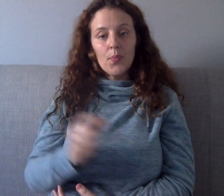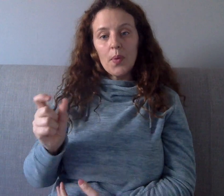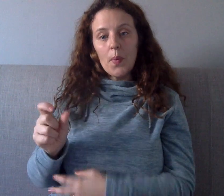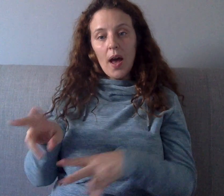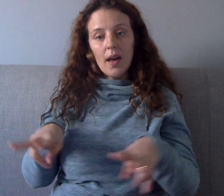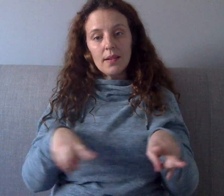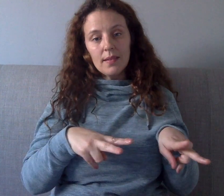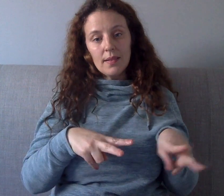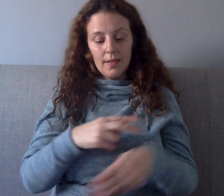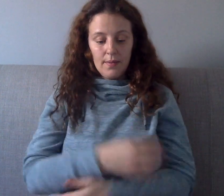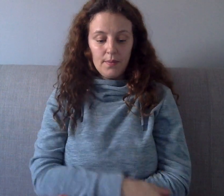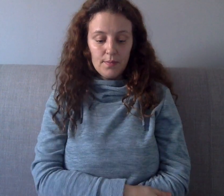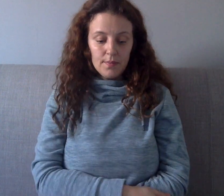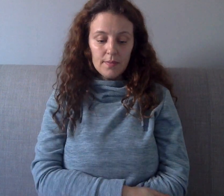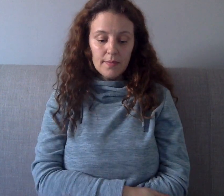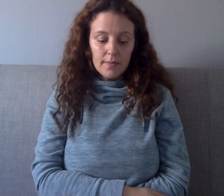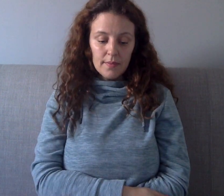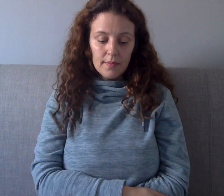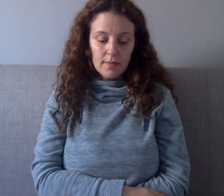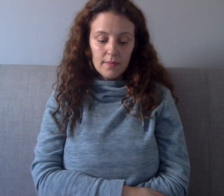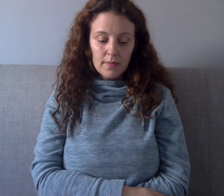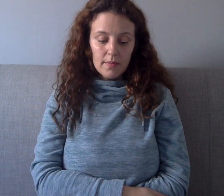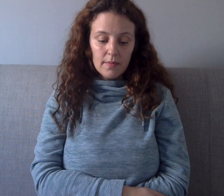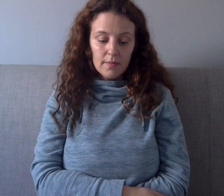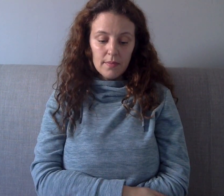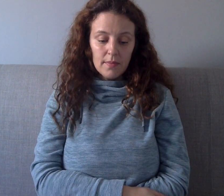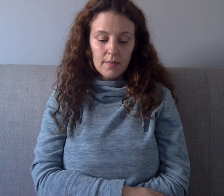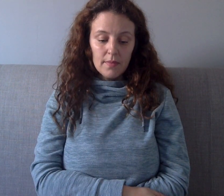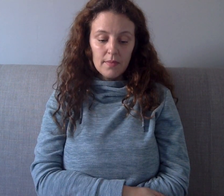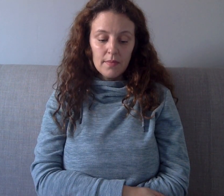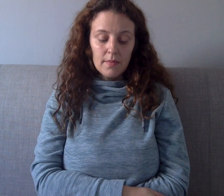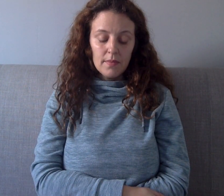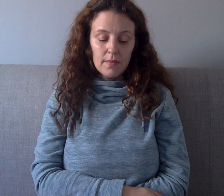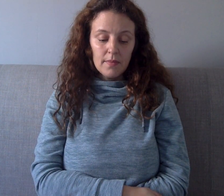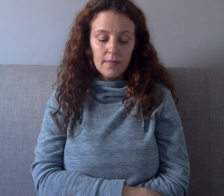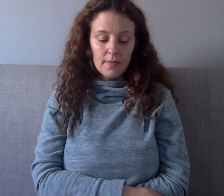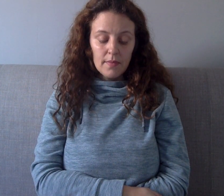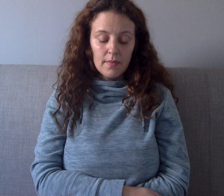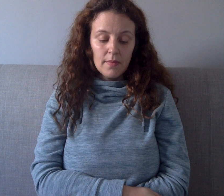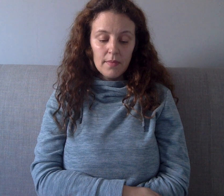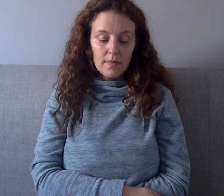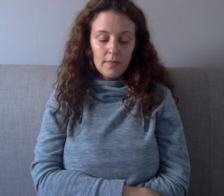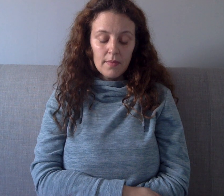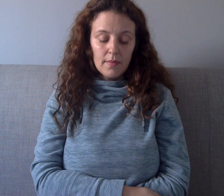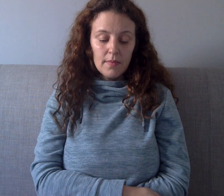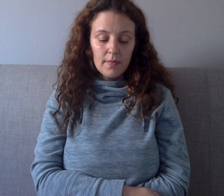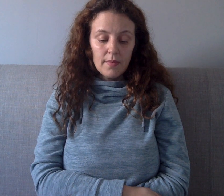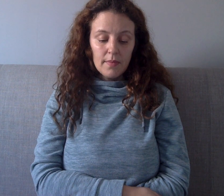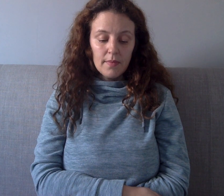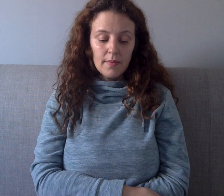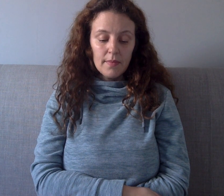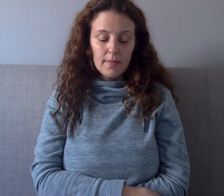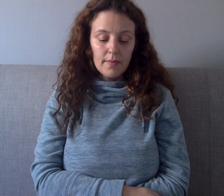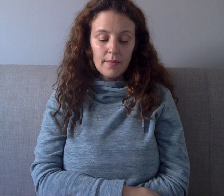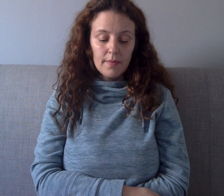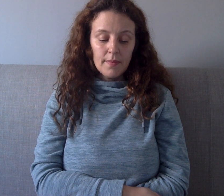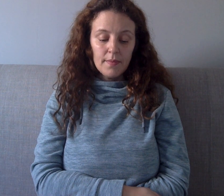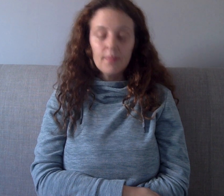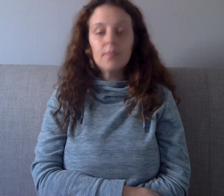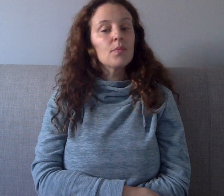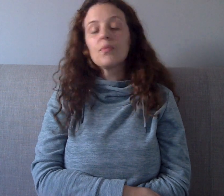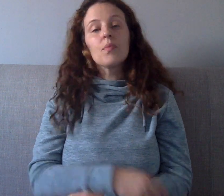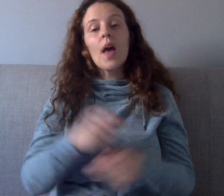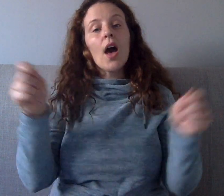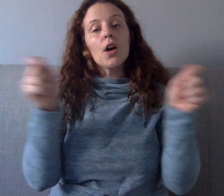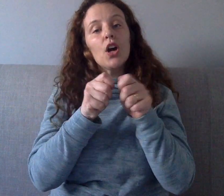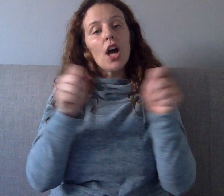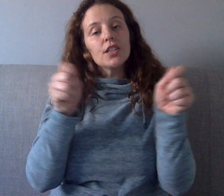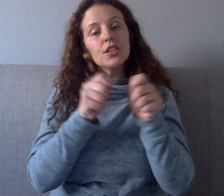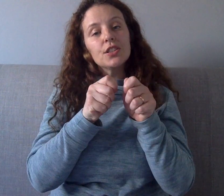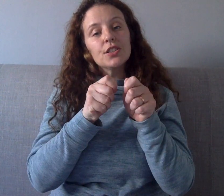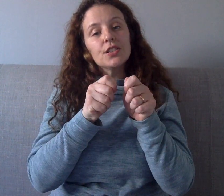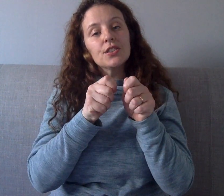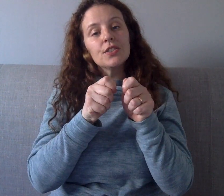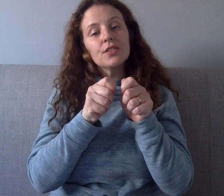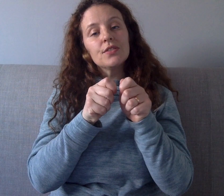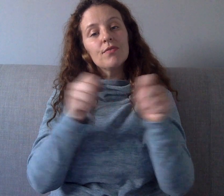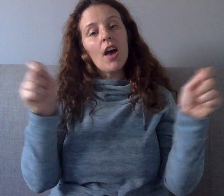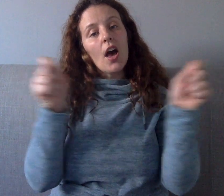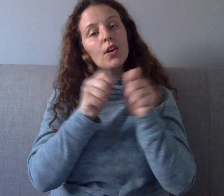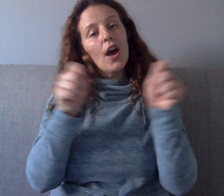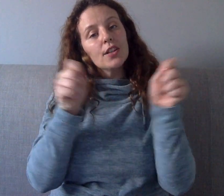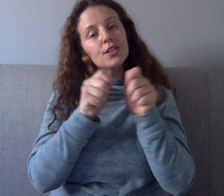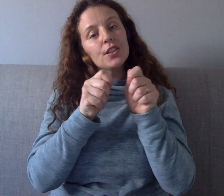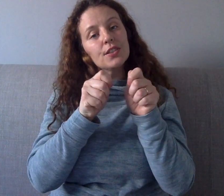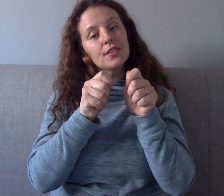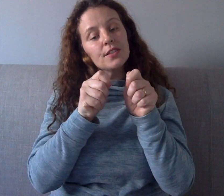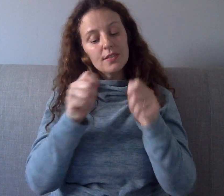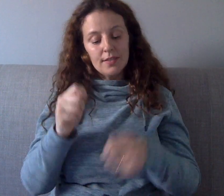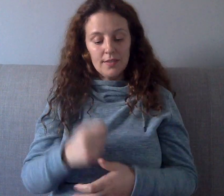CURTAINS